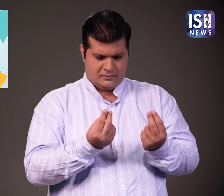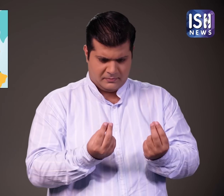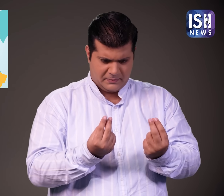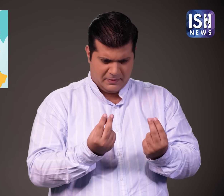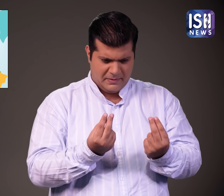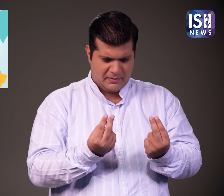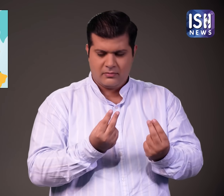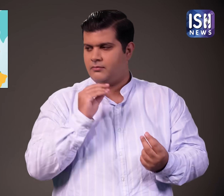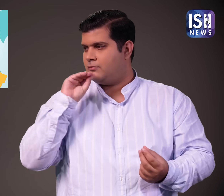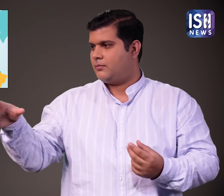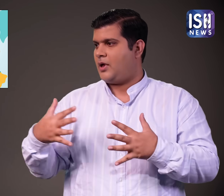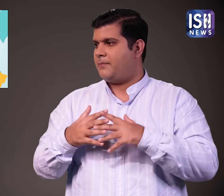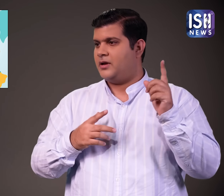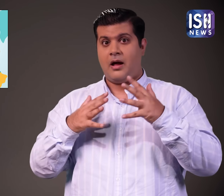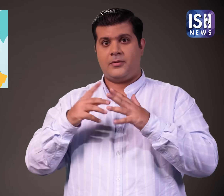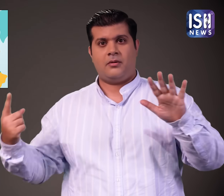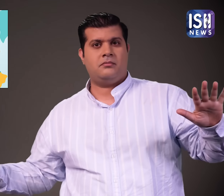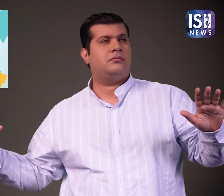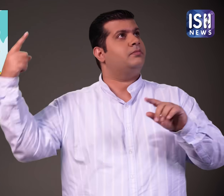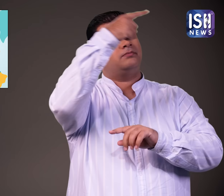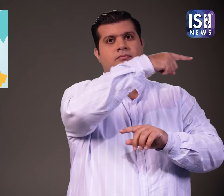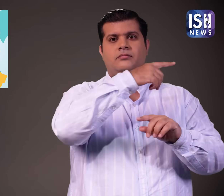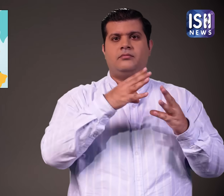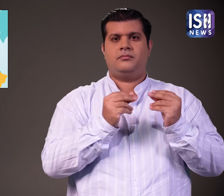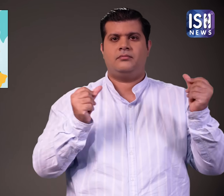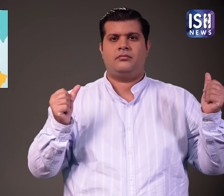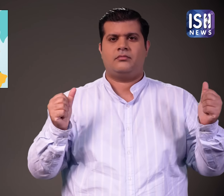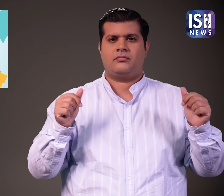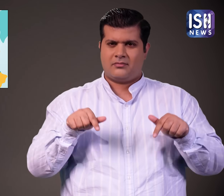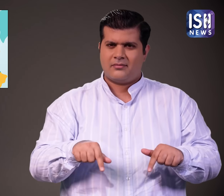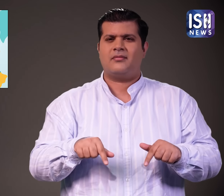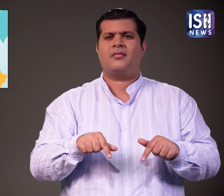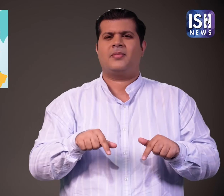Then Canada gets the alert first and shares the intel with the U.S., which then takes action. That’s the main reason.